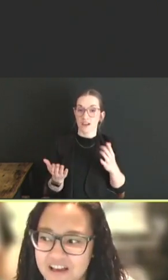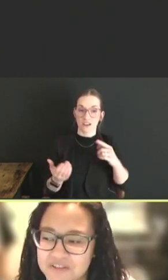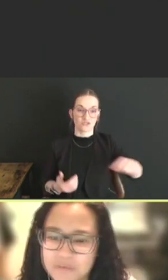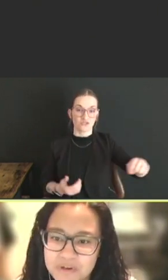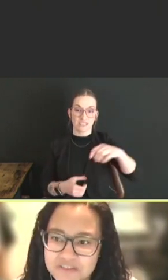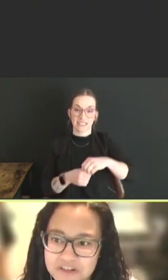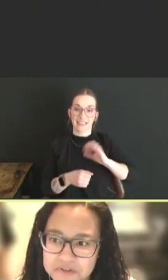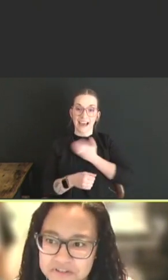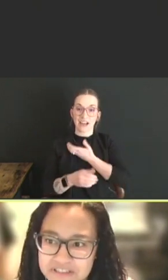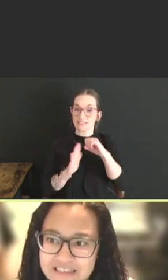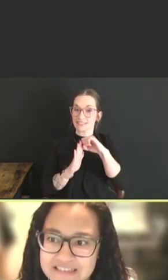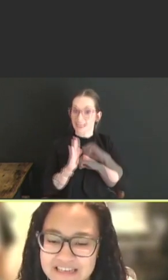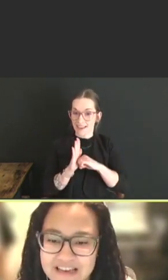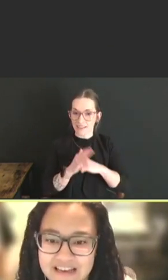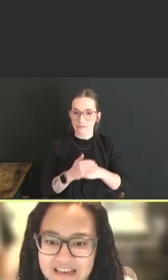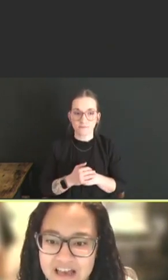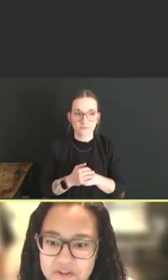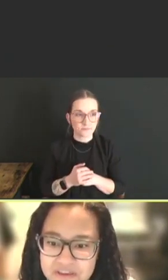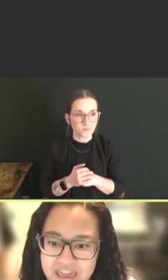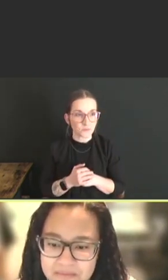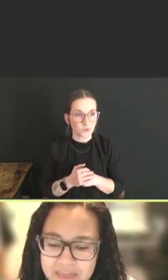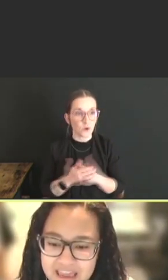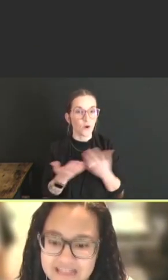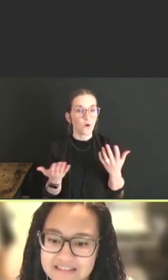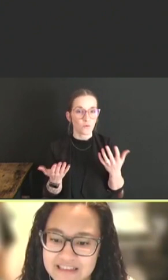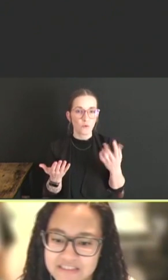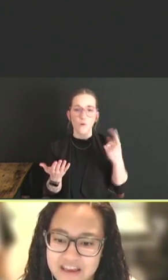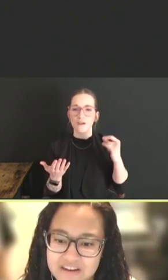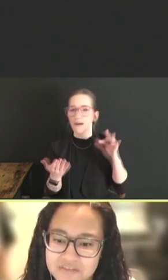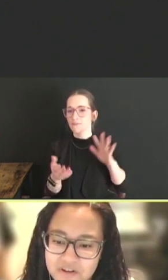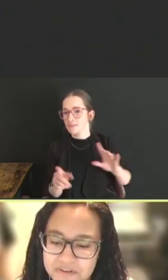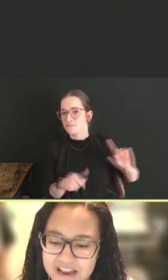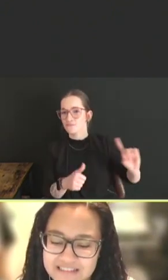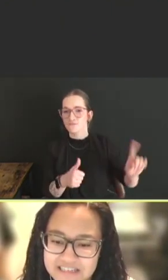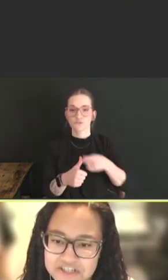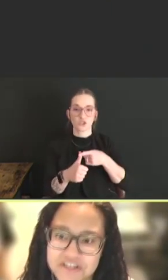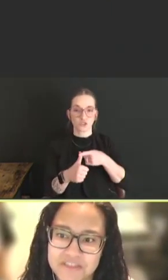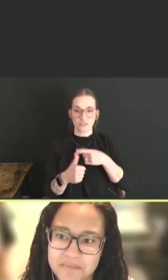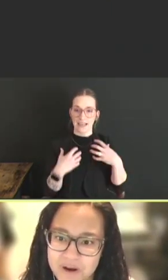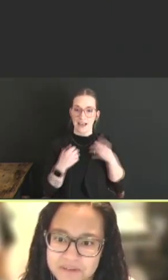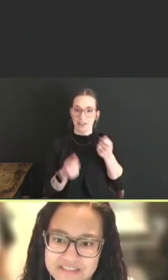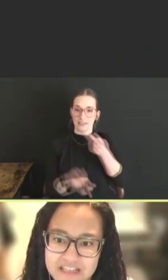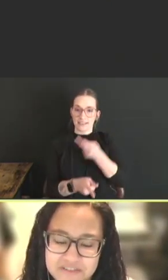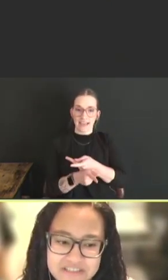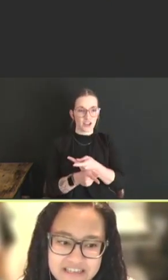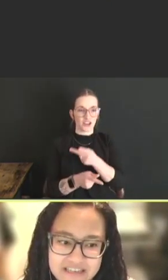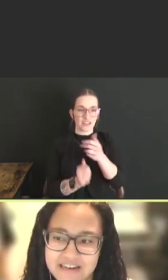So one of the earliest health campaigns that involve vaccination that Bradbury-Sullivan did,